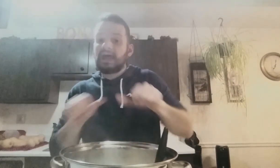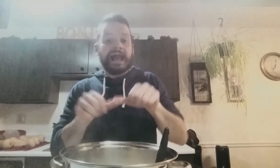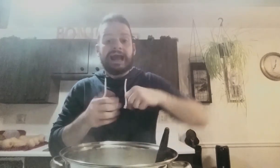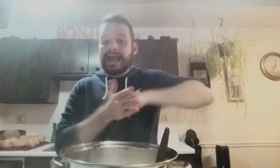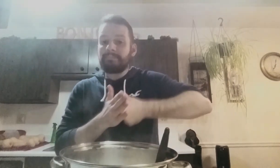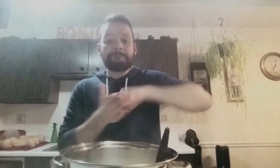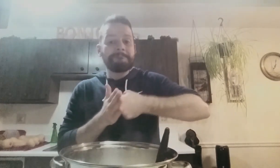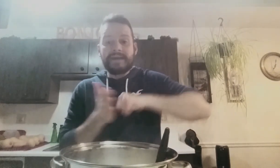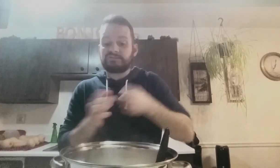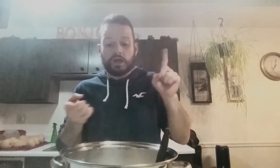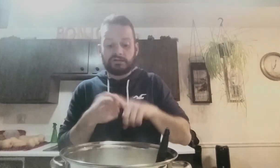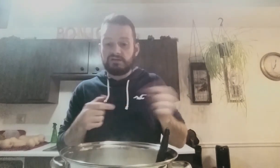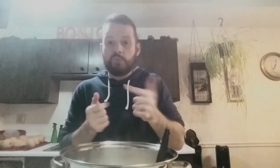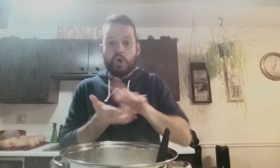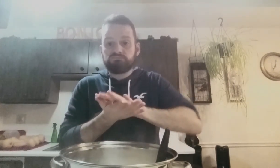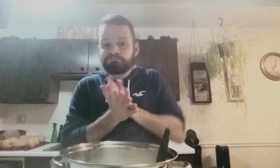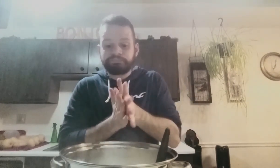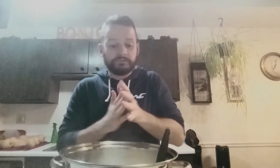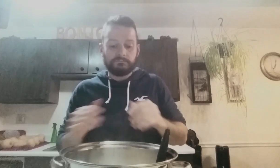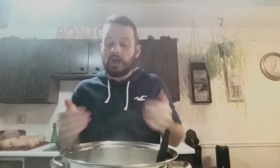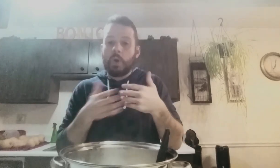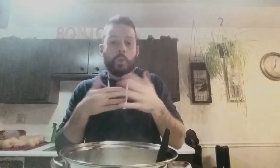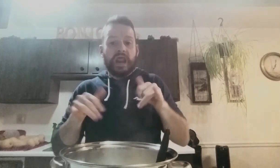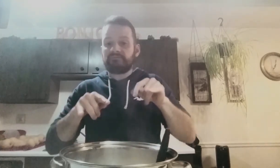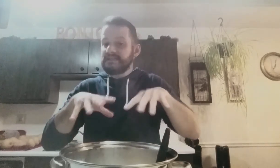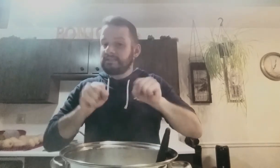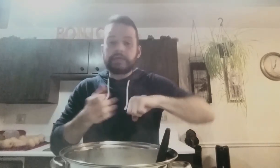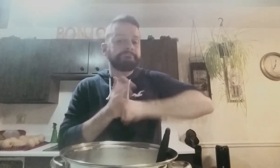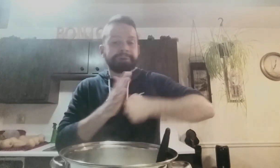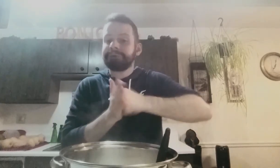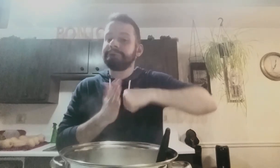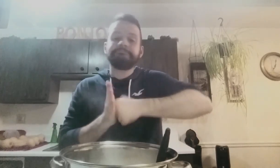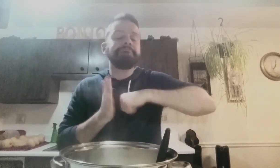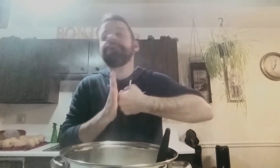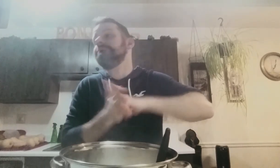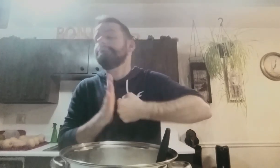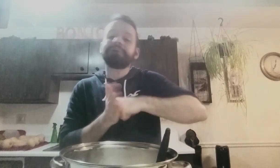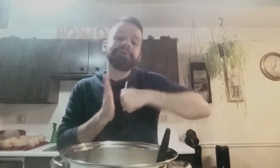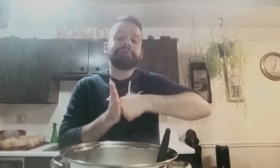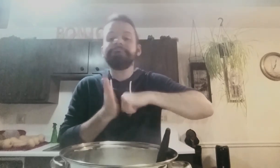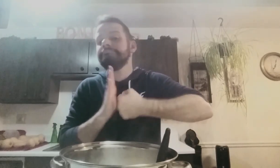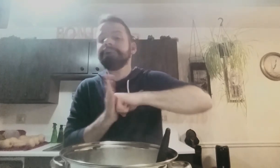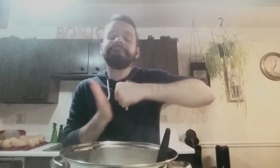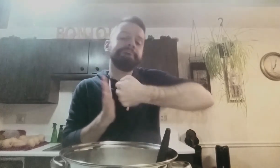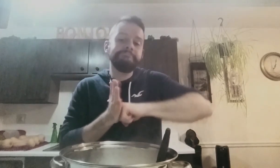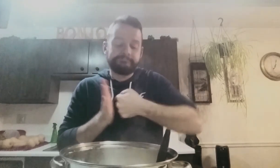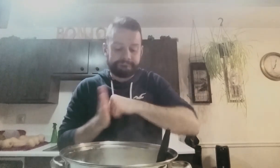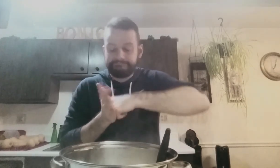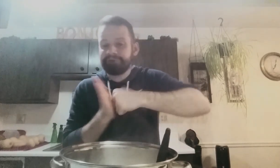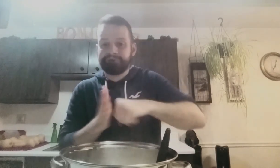Keep mashing until it's all pureed. Whatever it takes, keep mashing and mashing.